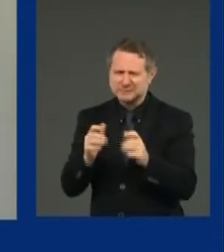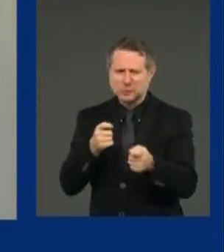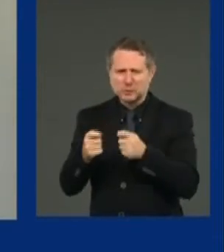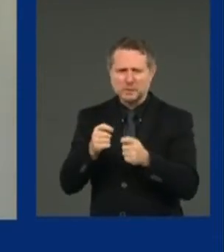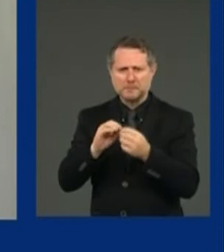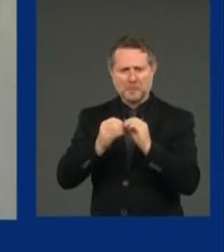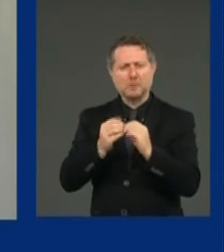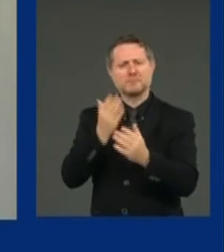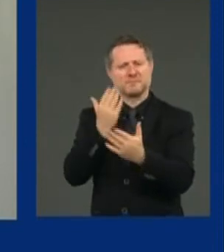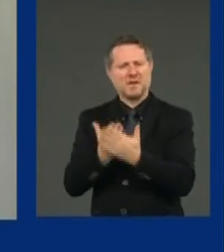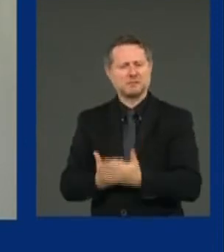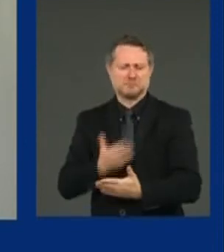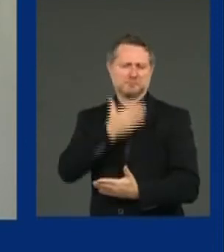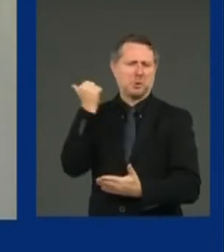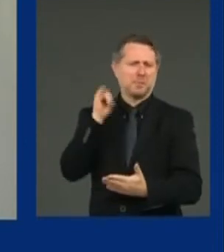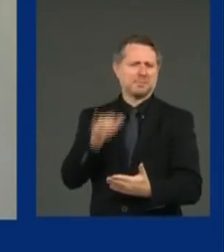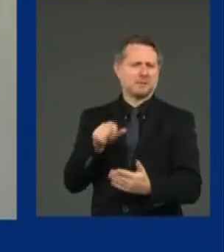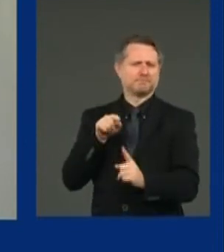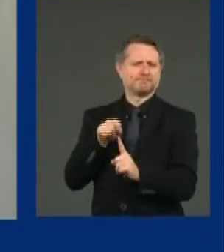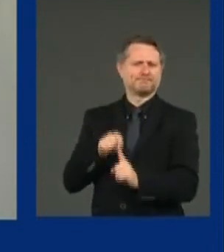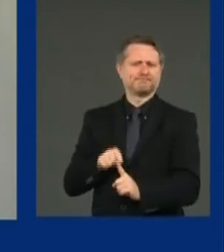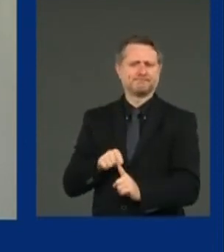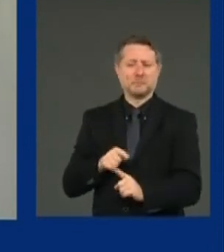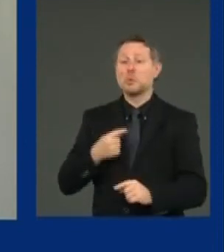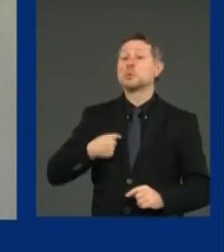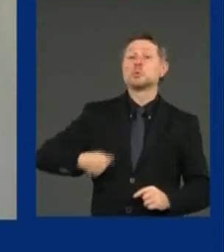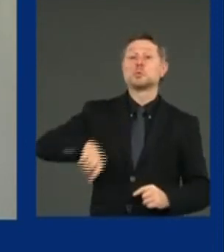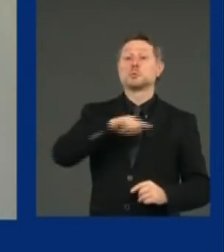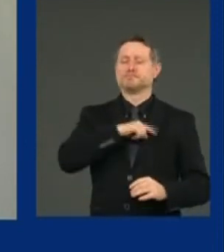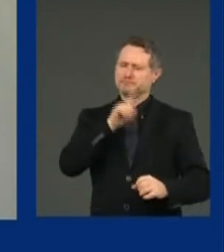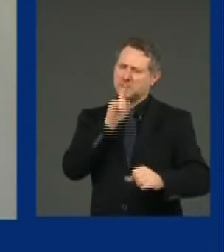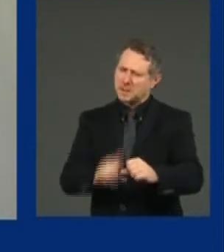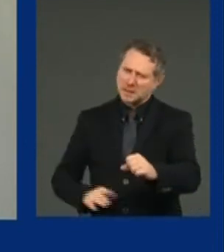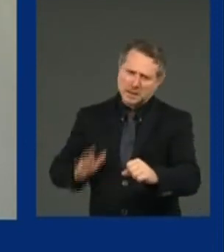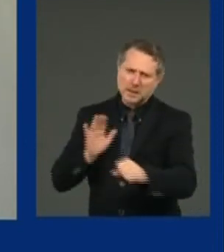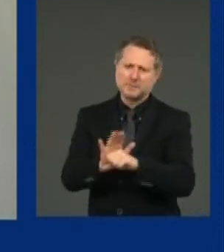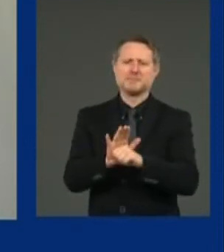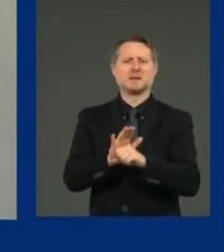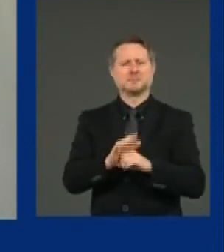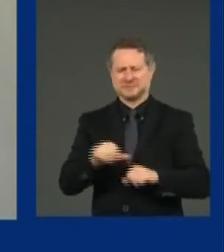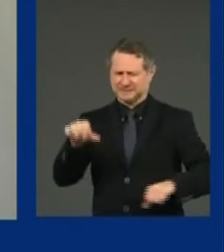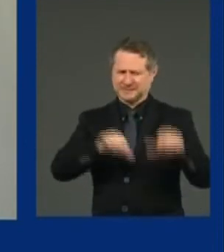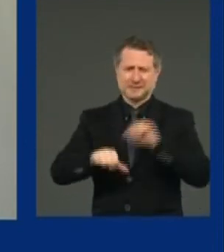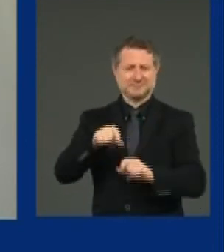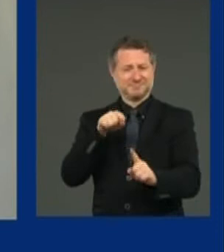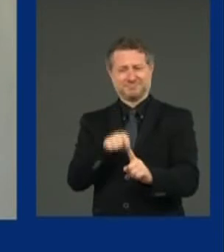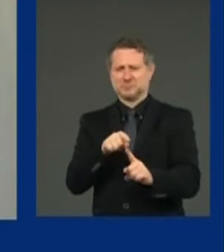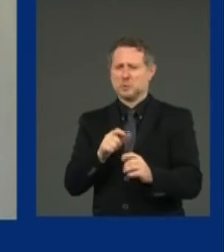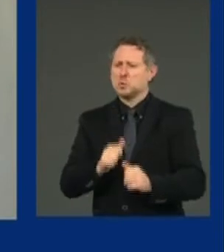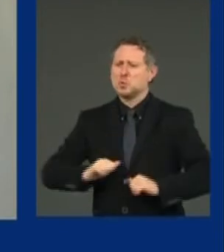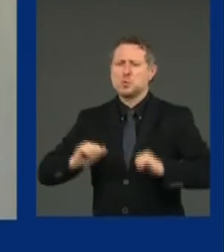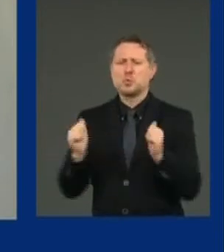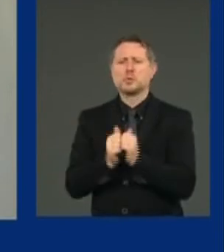AND WE AIM TO TRACK THE SPREAD OF THE VIRUS AND DISEASE USING THE BEST DATA POSSIBLE AND AS MUCH OF IT AS POSSIBLE.